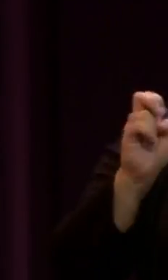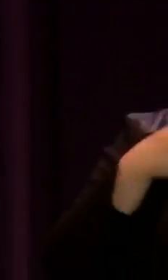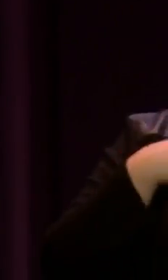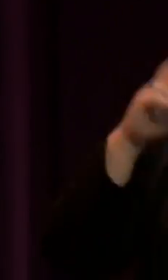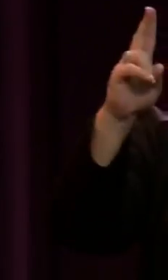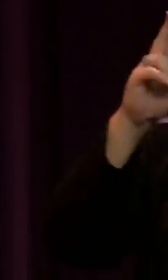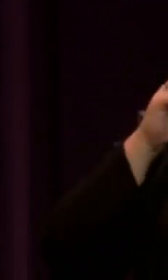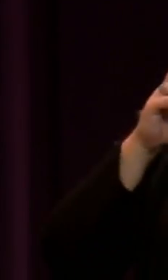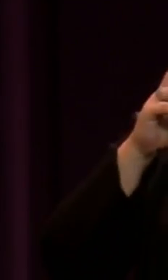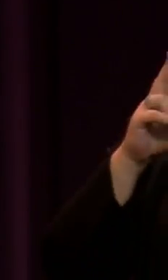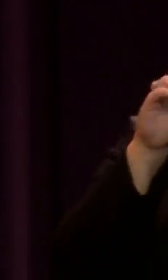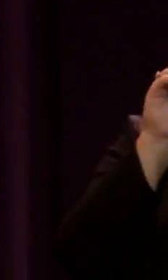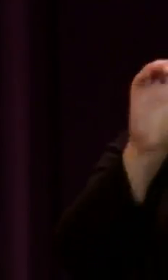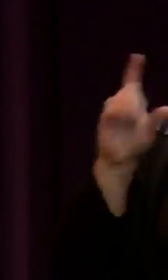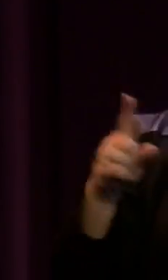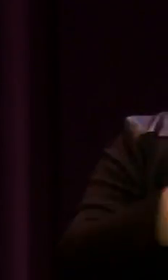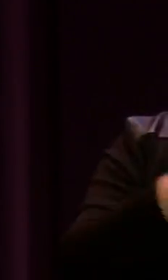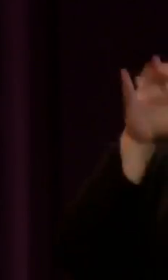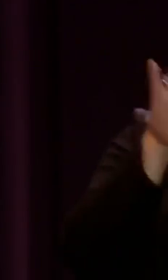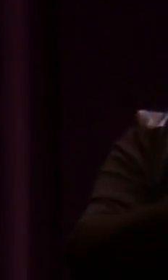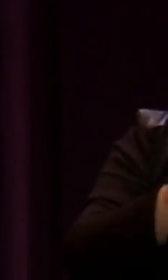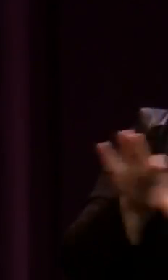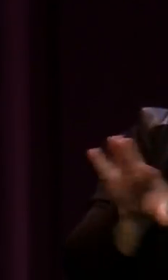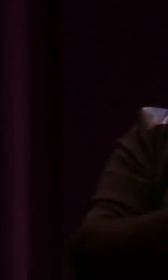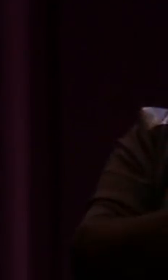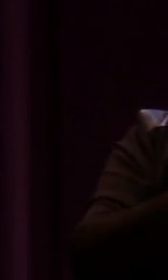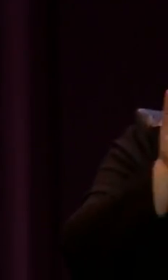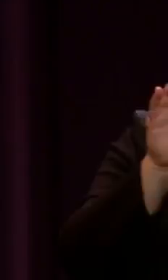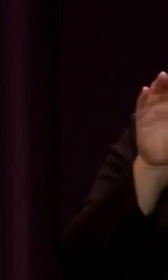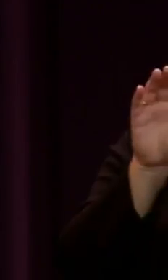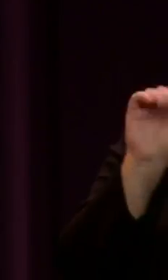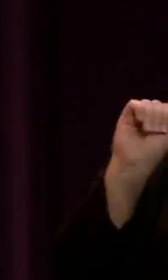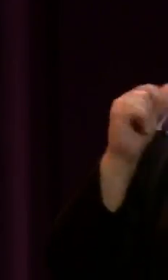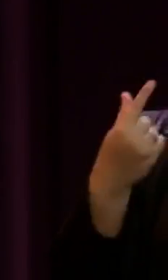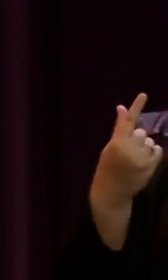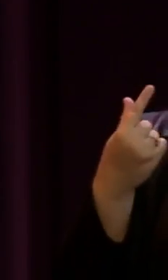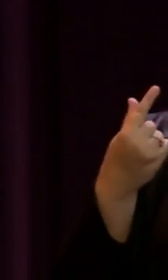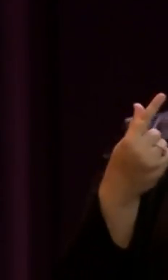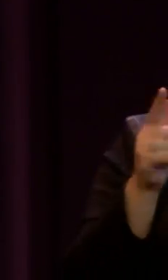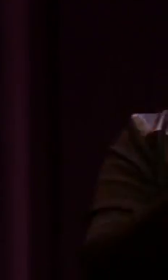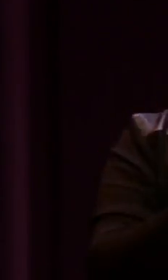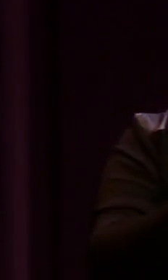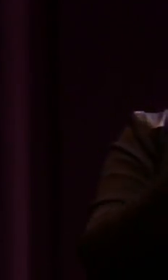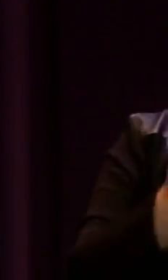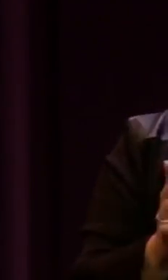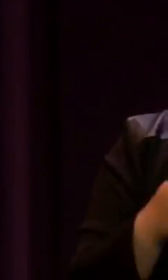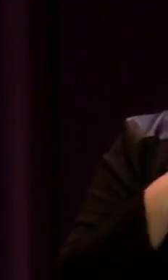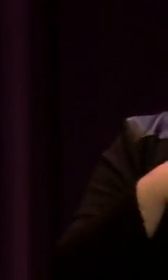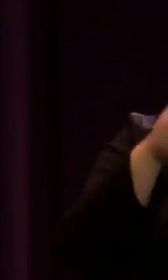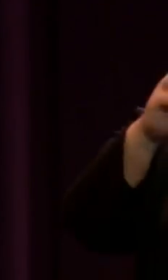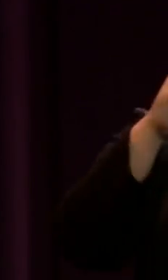THE DISTRICT'S FIRST ELECTED ATTORNEY GENERAL. IT IS A GREAT HONOR TO SPEAK TO YOU THIS MORNING VERY BRIEFLY